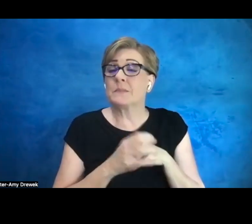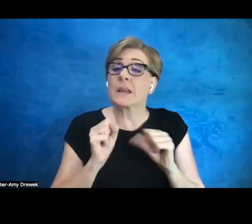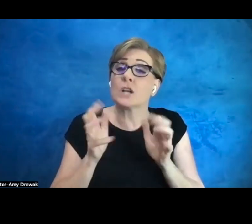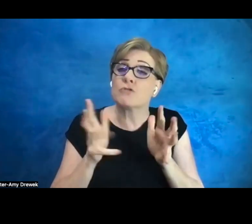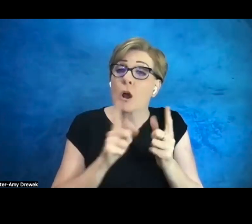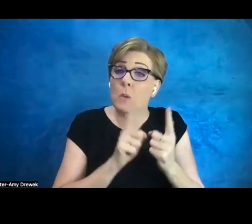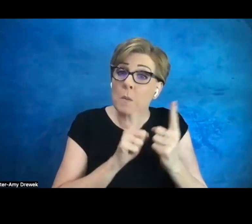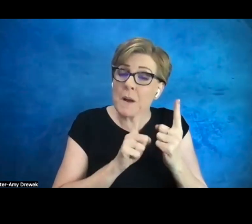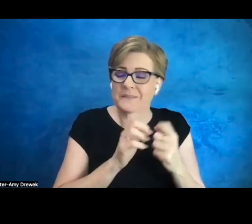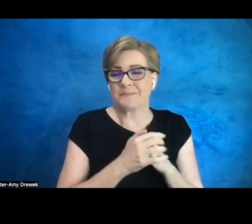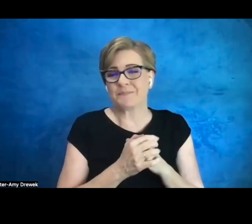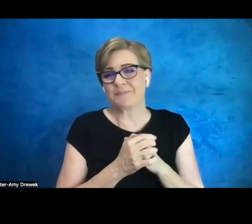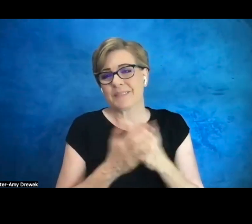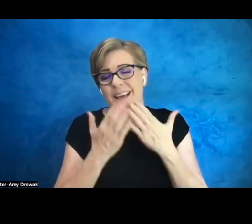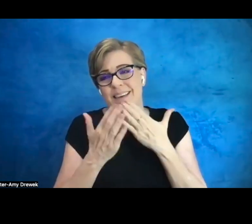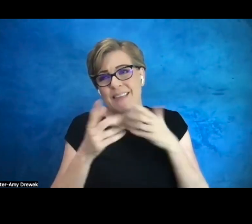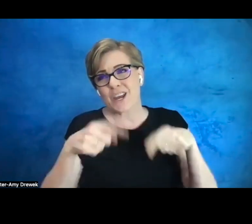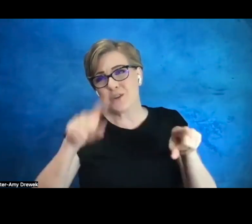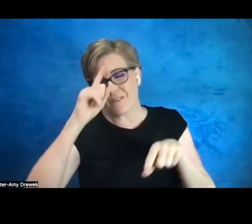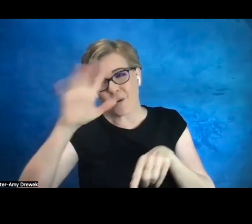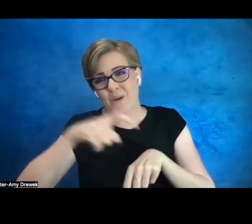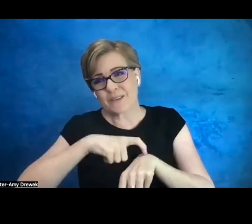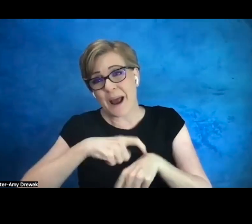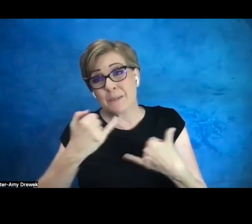But I really appreciate all of your time here today. Thank you so much.